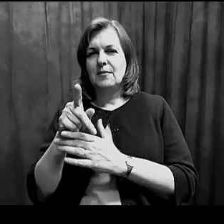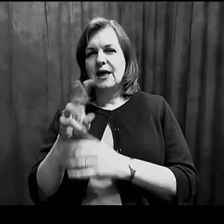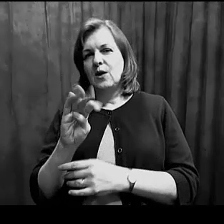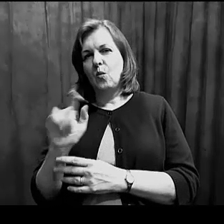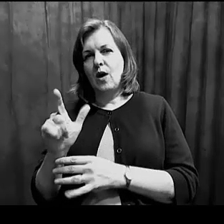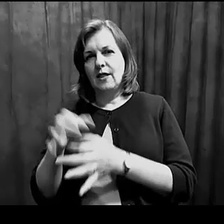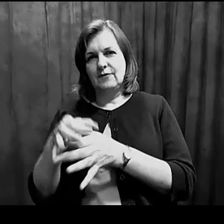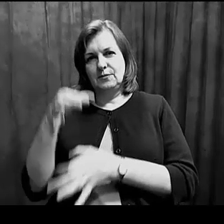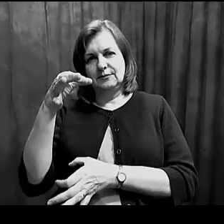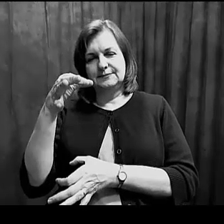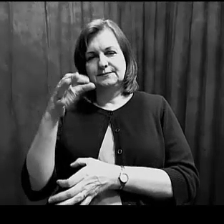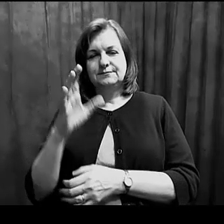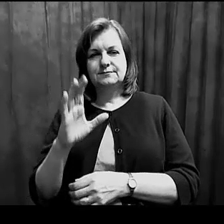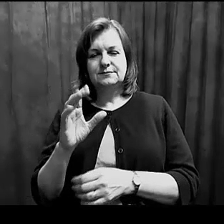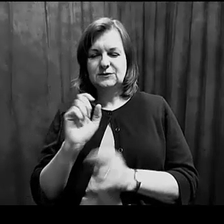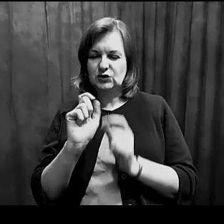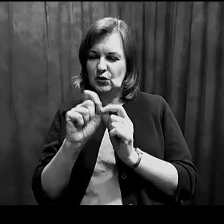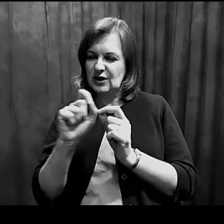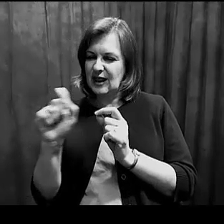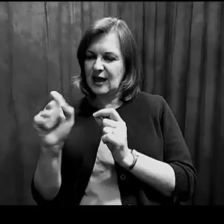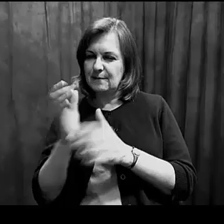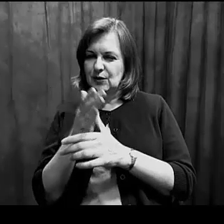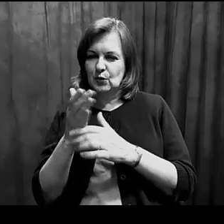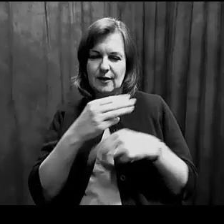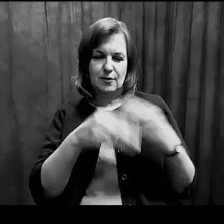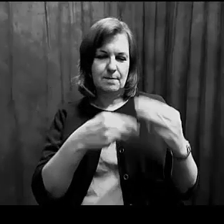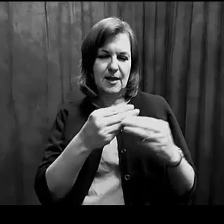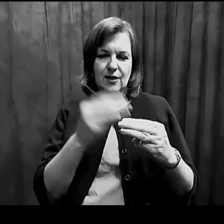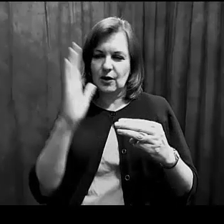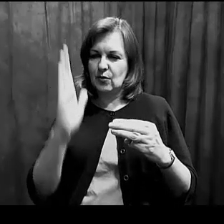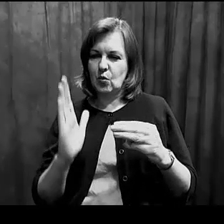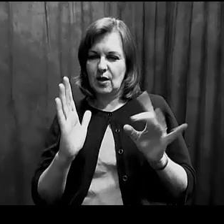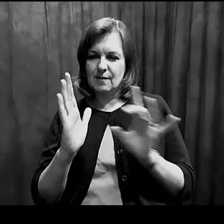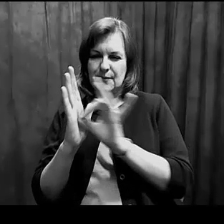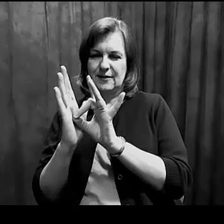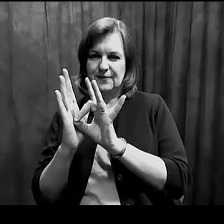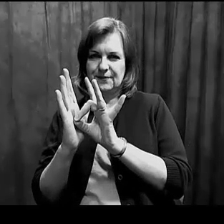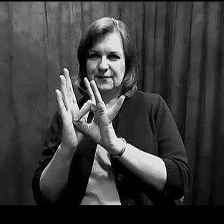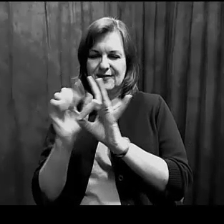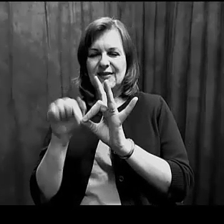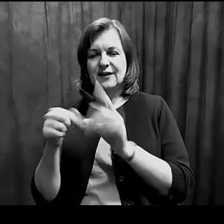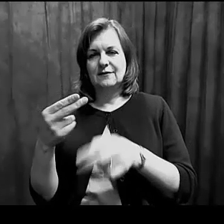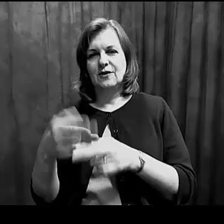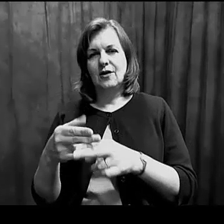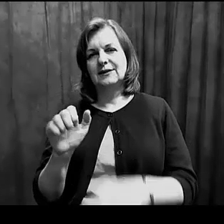with the sides of this plant wall -- so when we look at this this little dotted line here